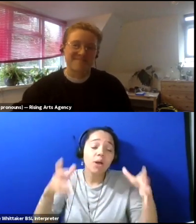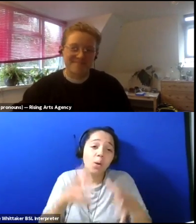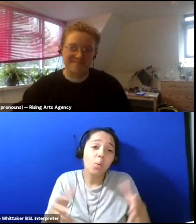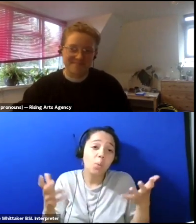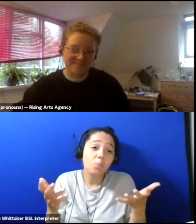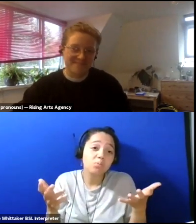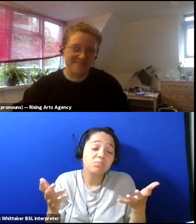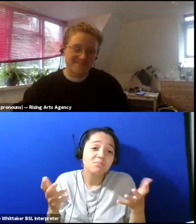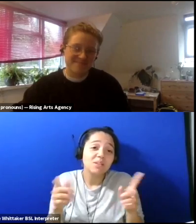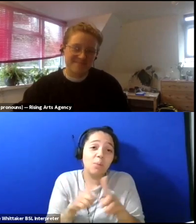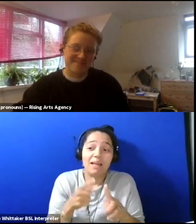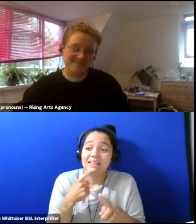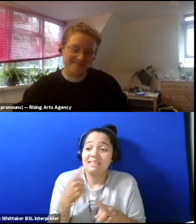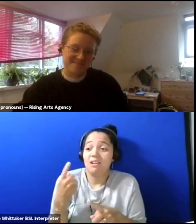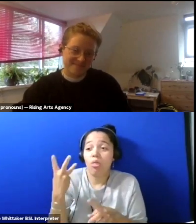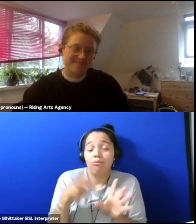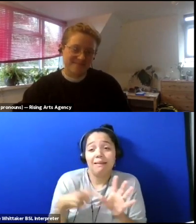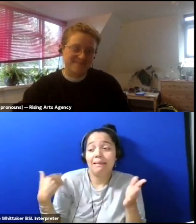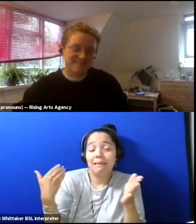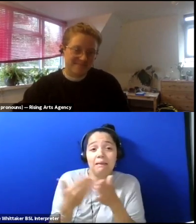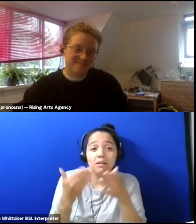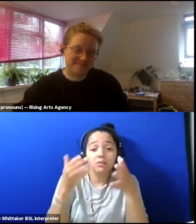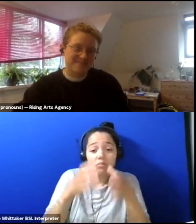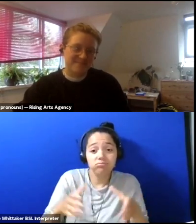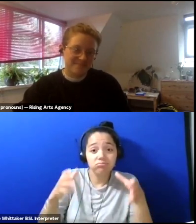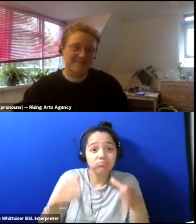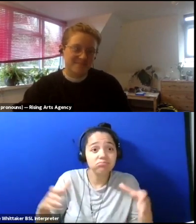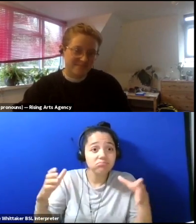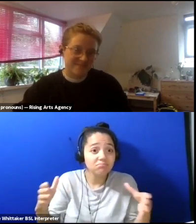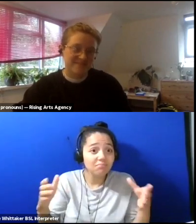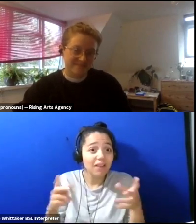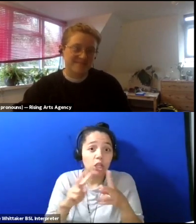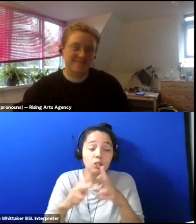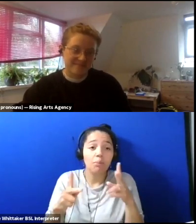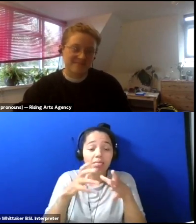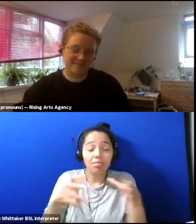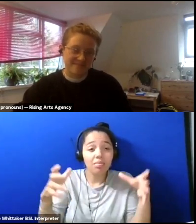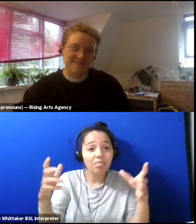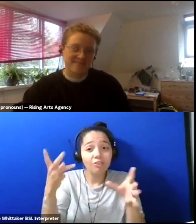So, like I said, over the last three years, ACORN's managed to double its membership every year for the last three years.